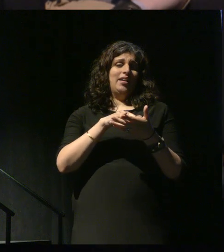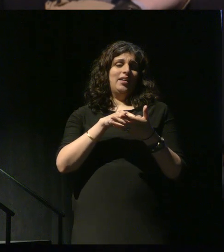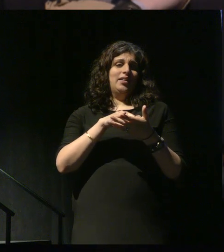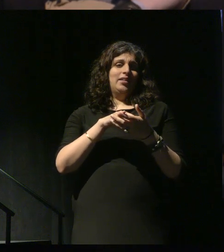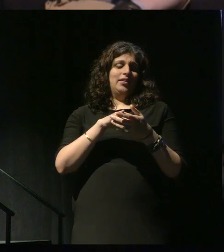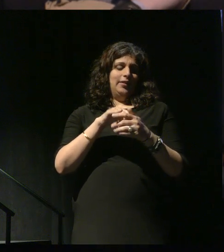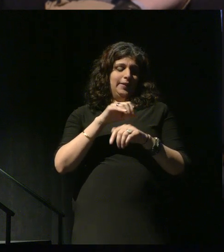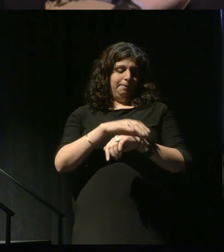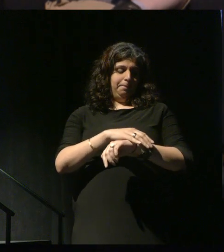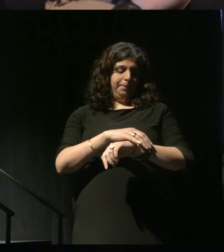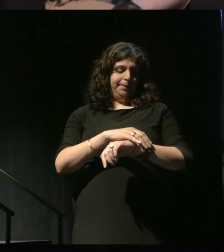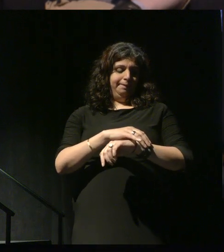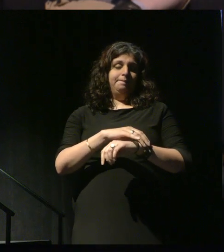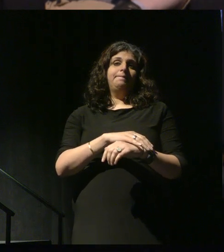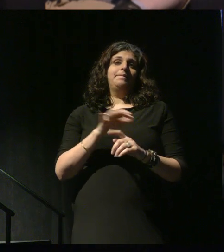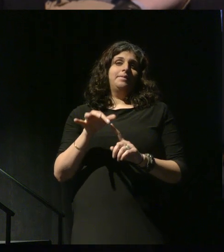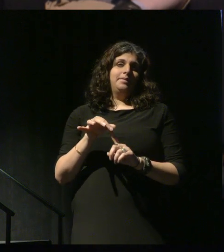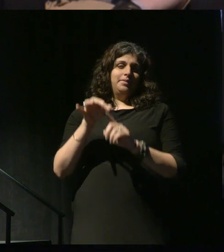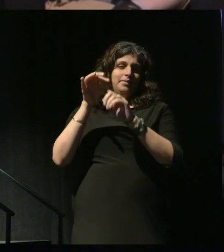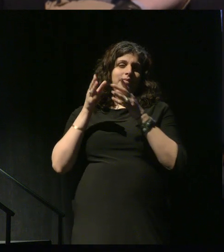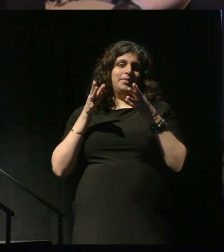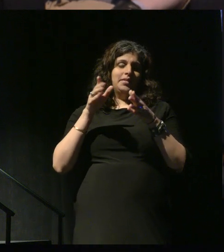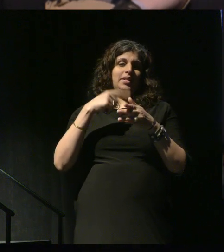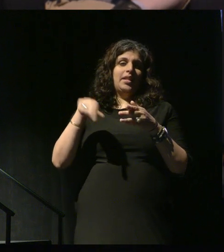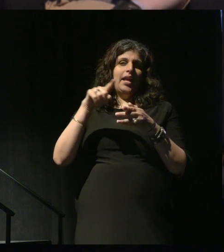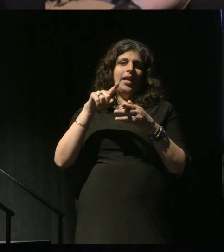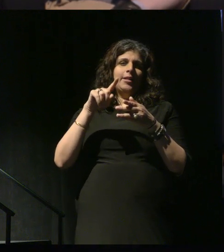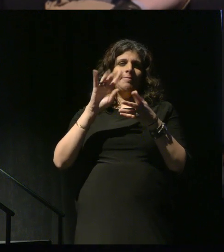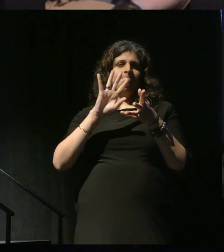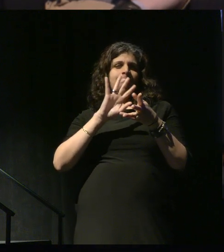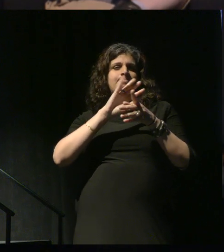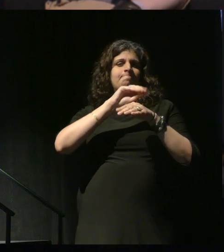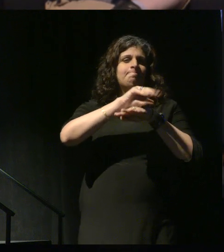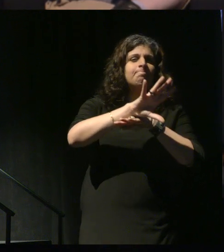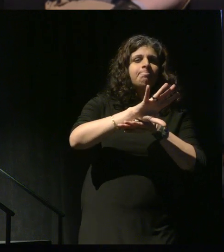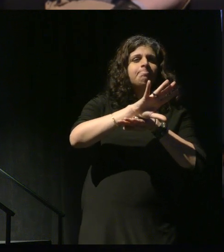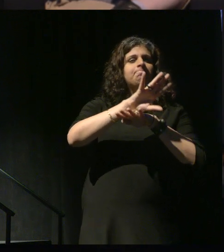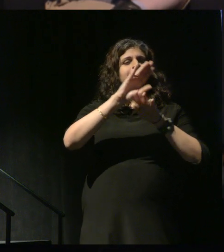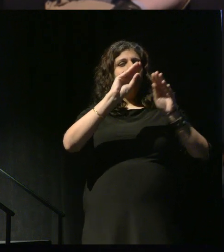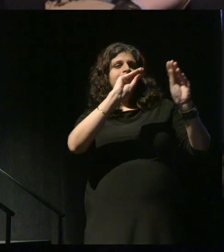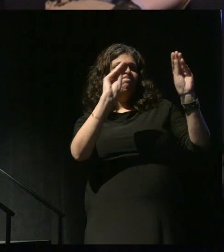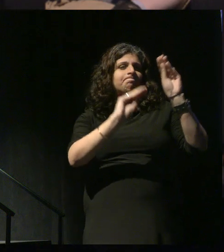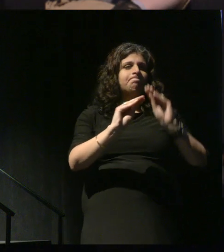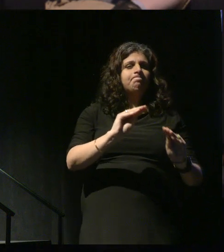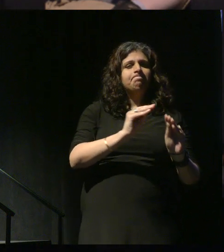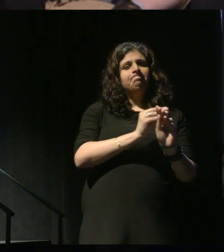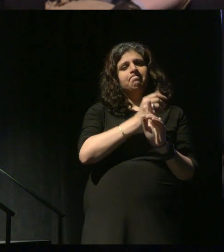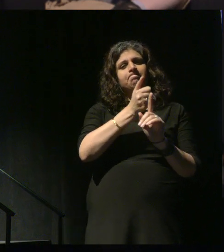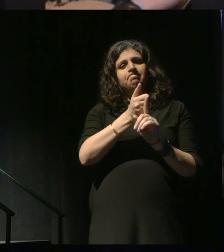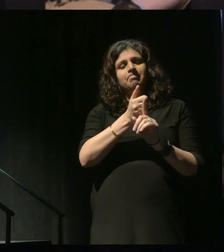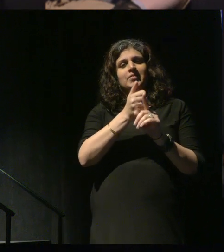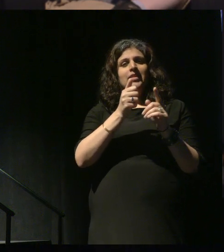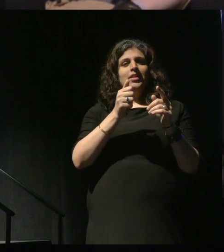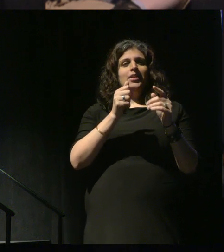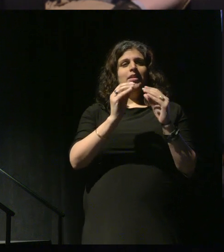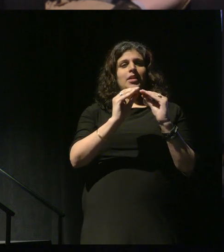and the unique ways that they can shape a book, ideally that would mean encouraging writers to take risks